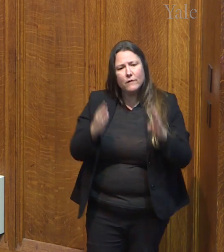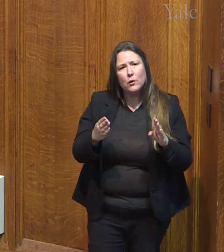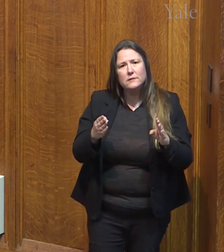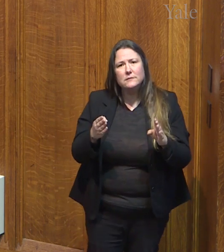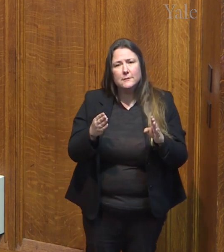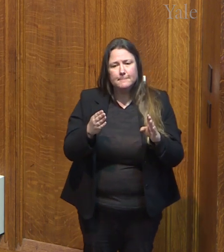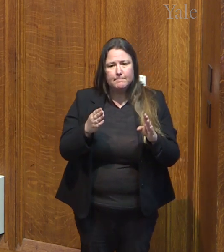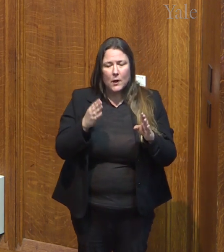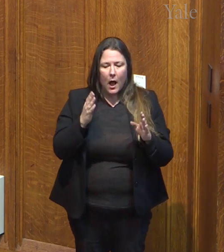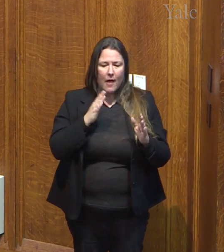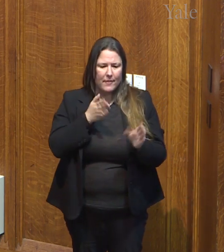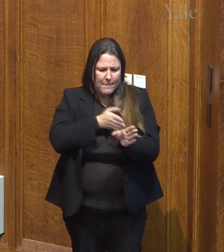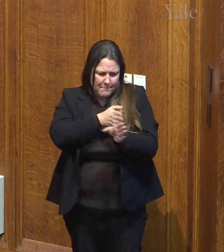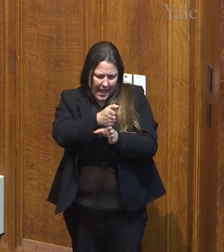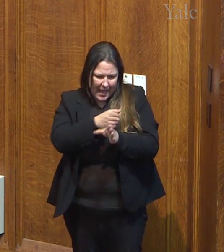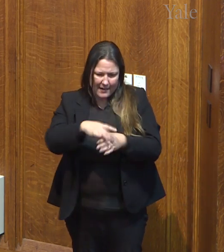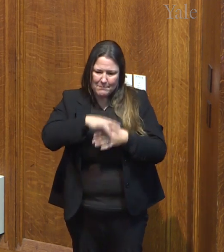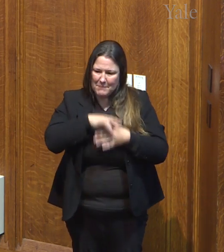the centerpiece of the history of the Deaf